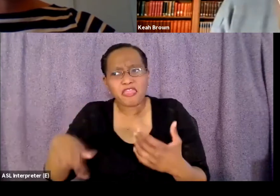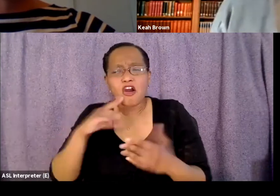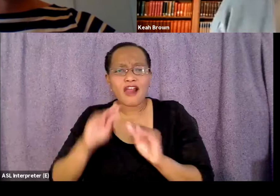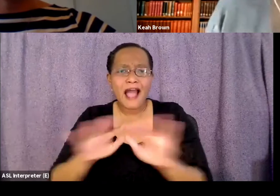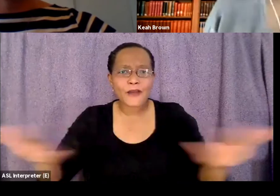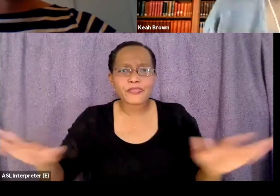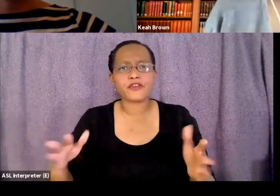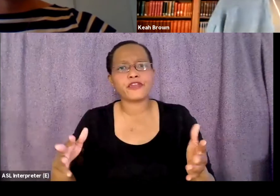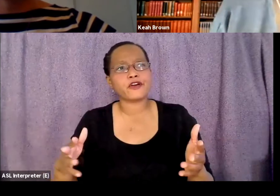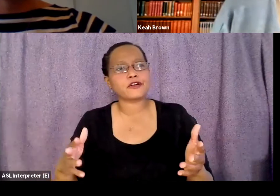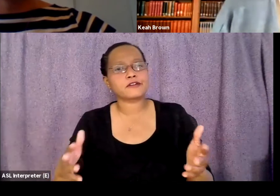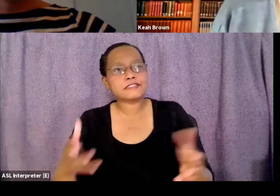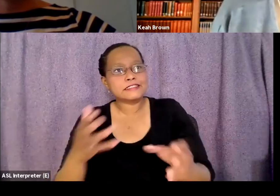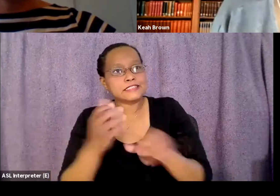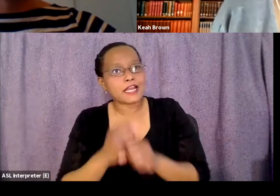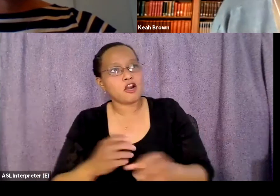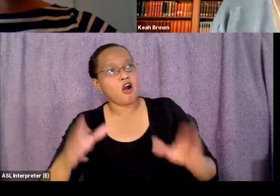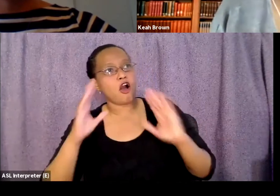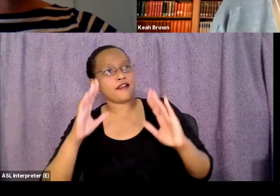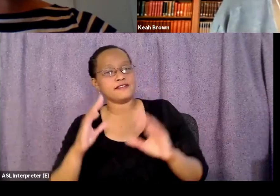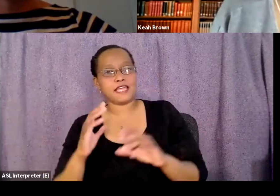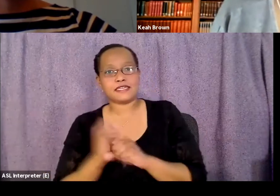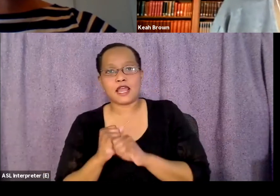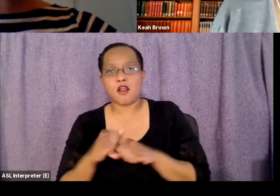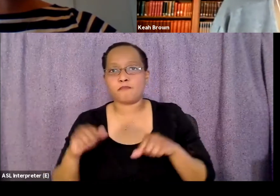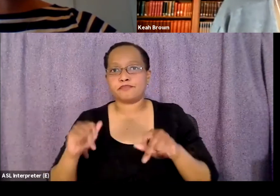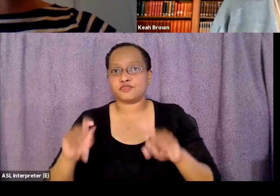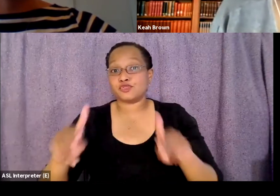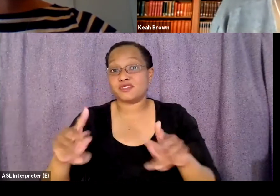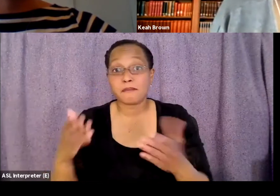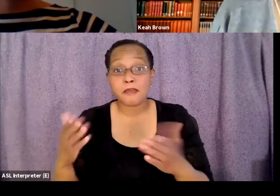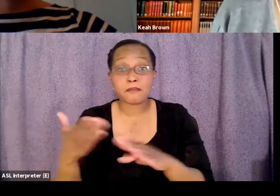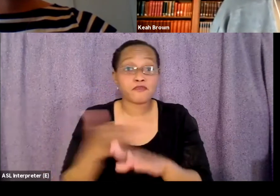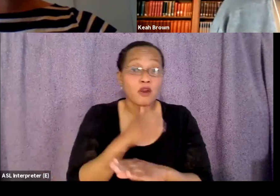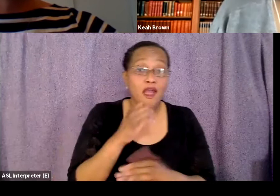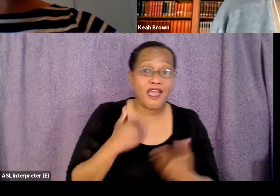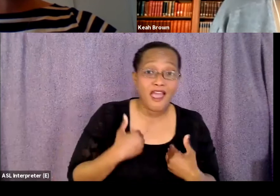opportunities they wouldn't have had otherwise, and so, whether or not people get it, I think it's wonderful.